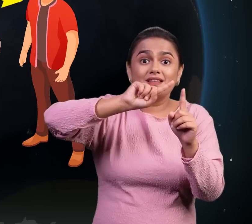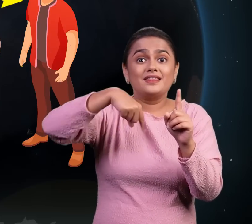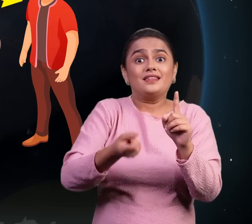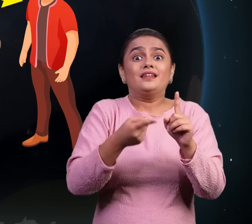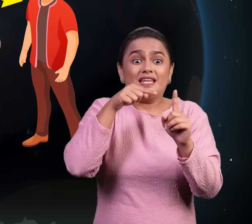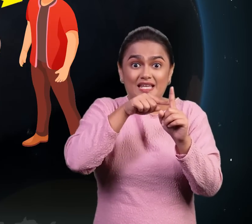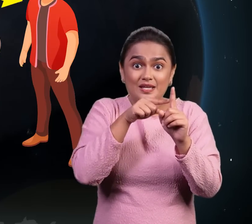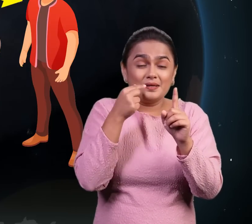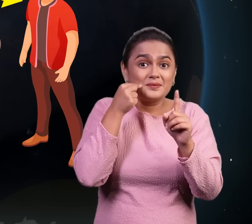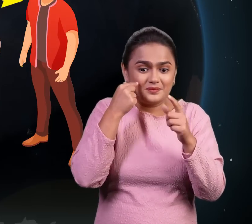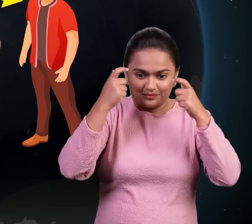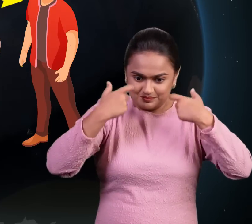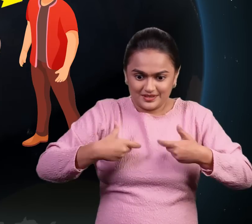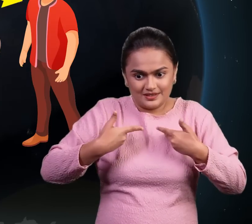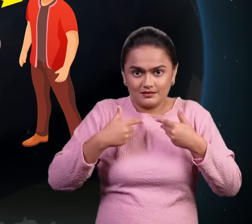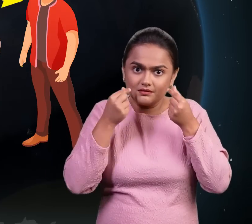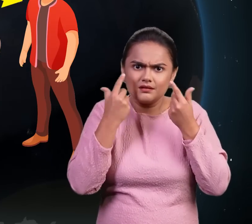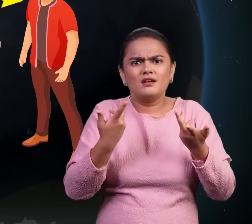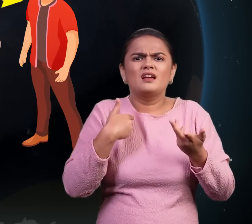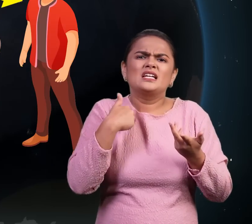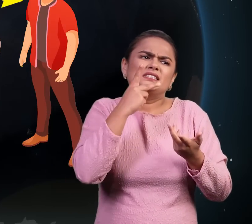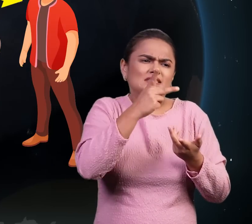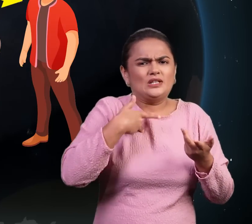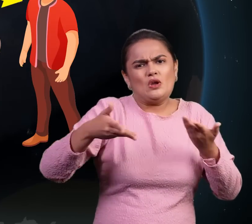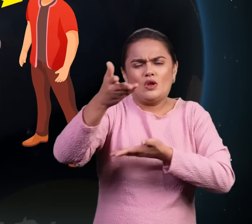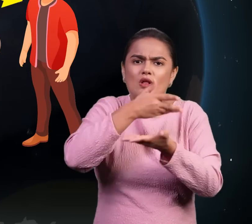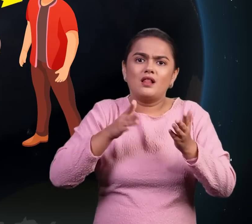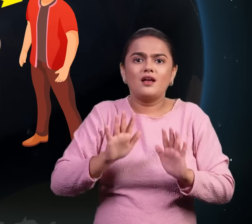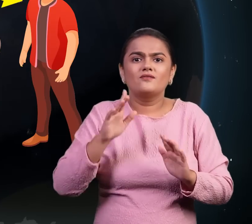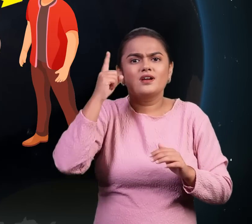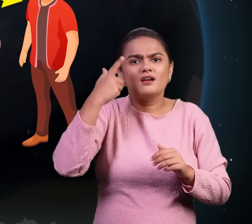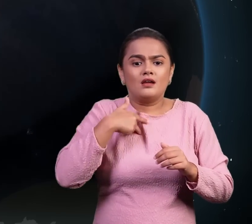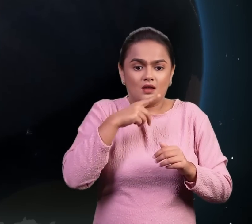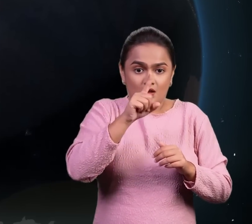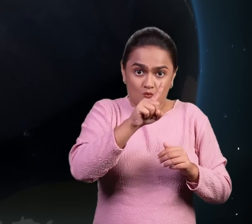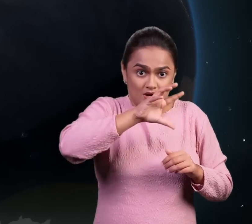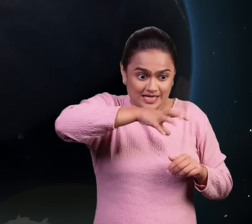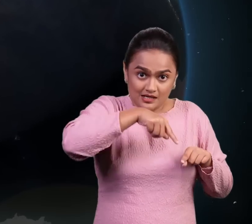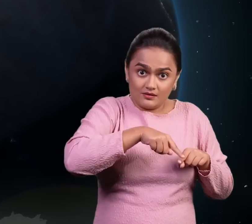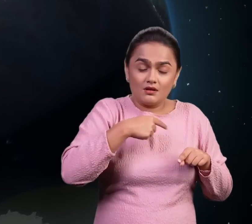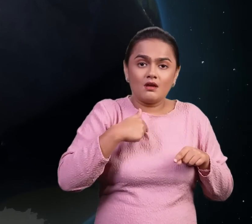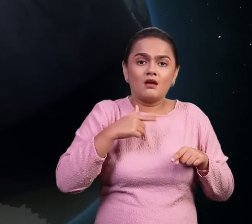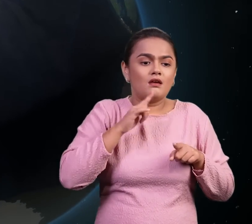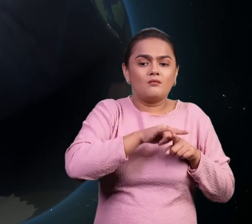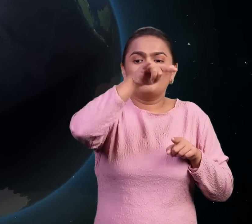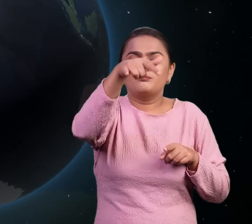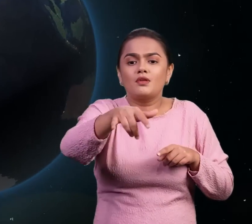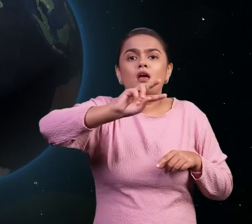After humans contract, they often travel from one country to another.